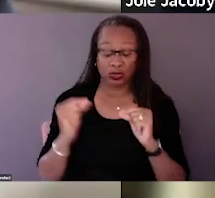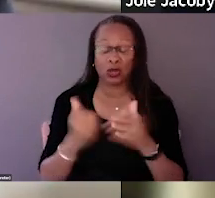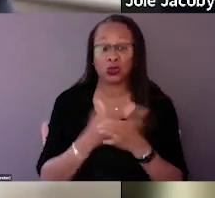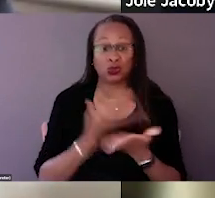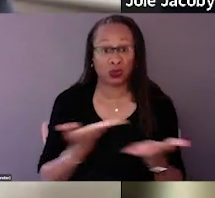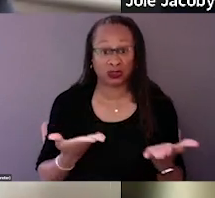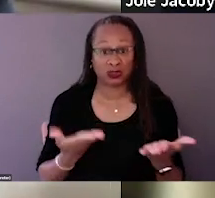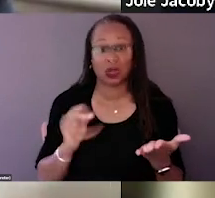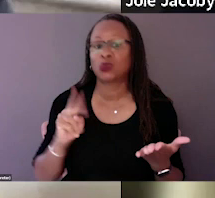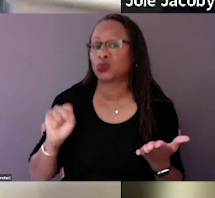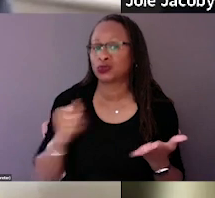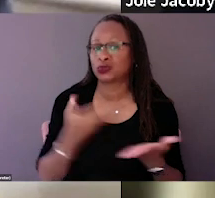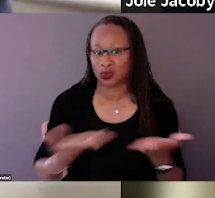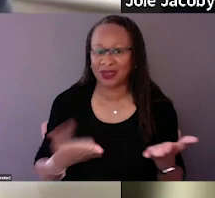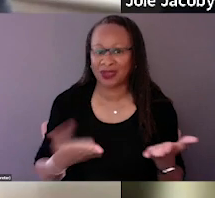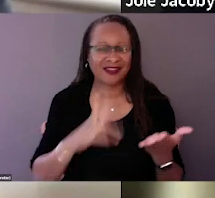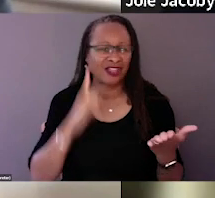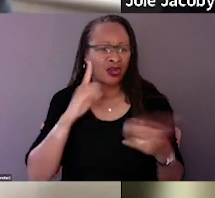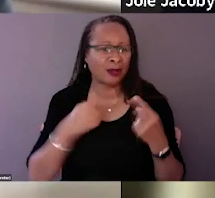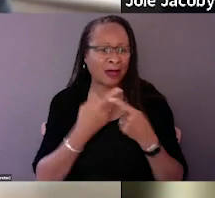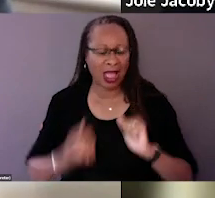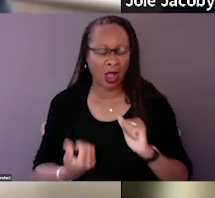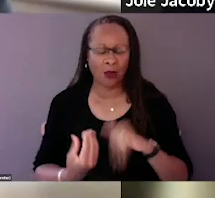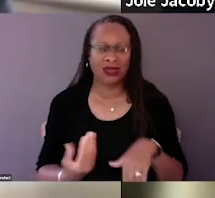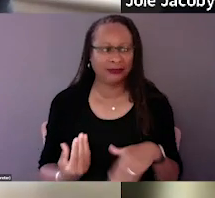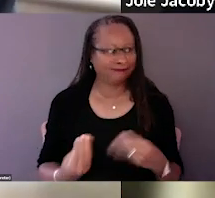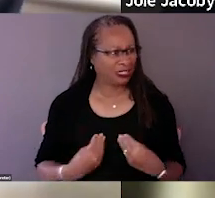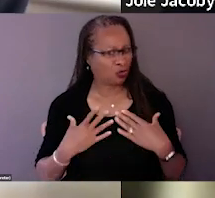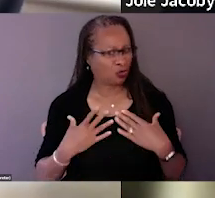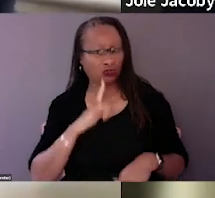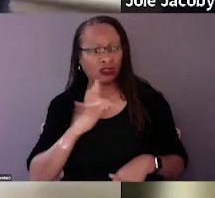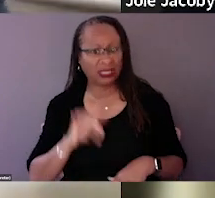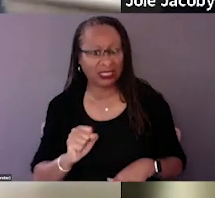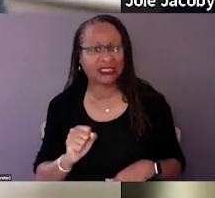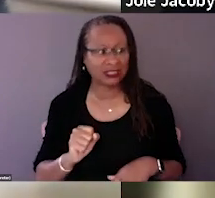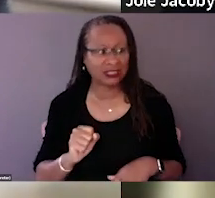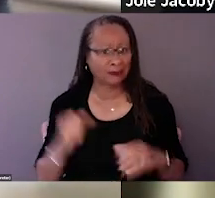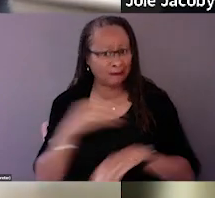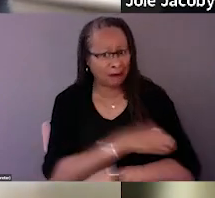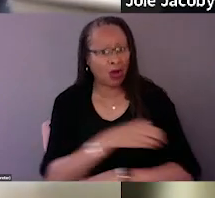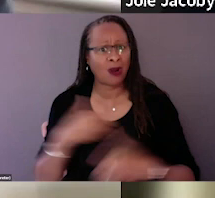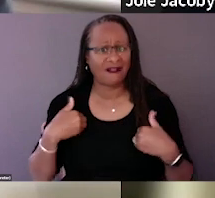and I never thought about how influential it really was until I thought about my mom saying,